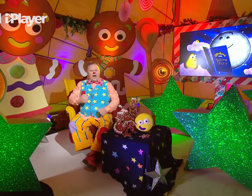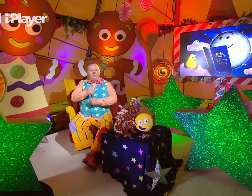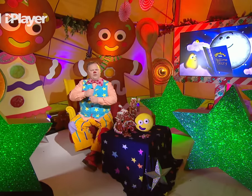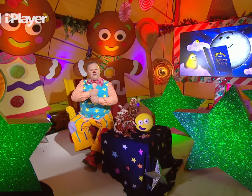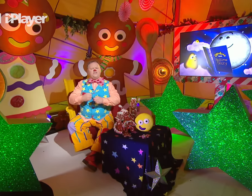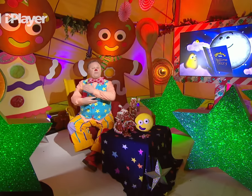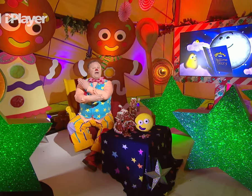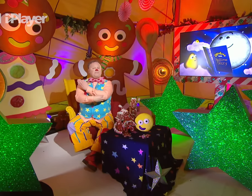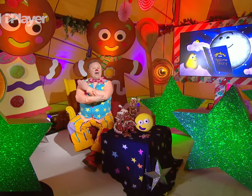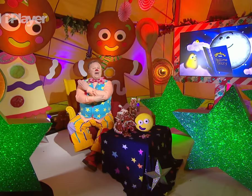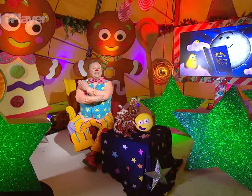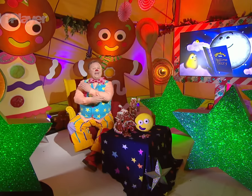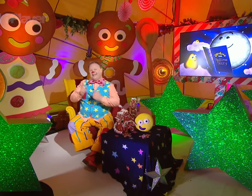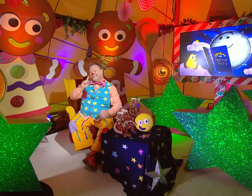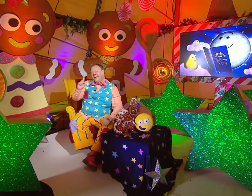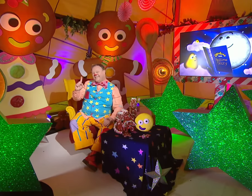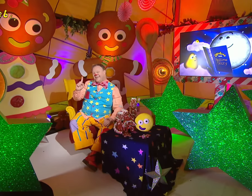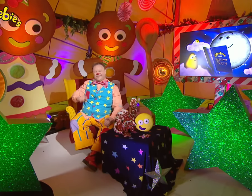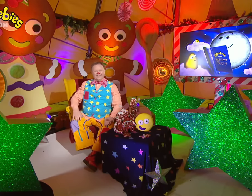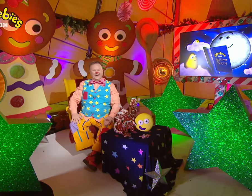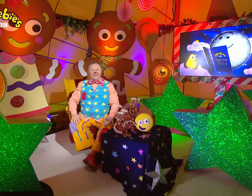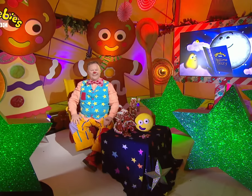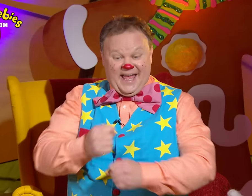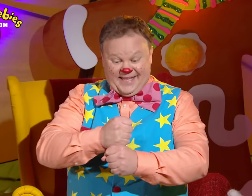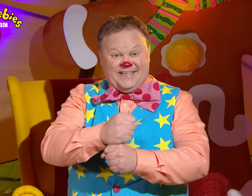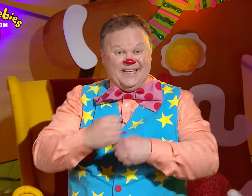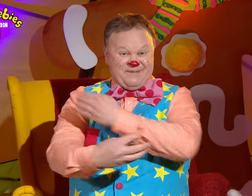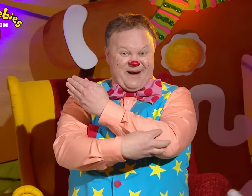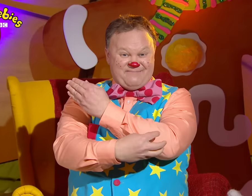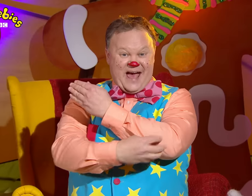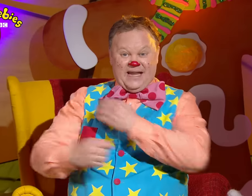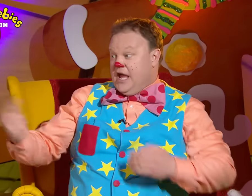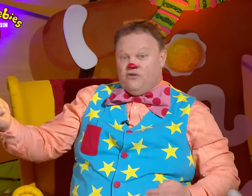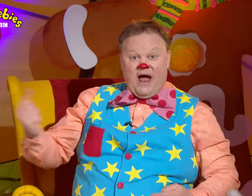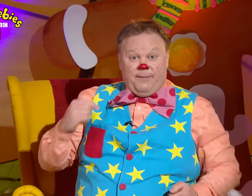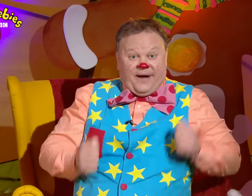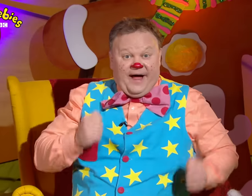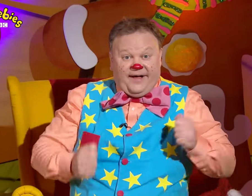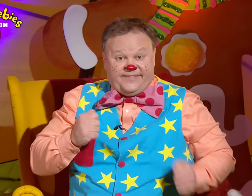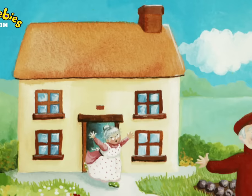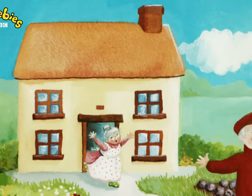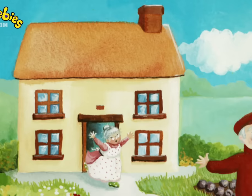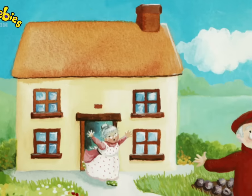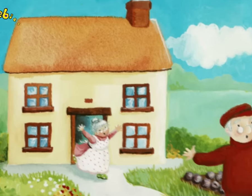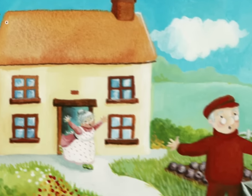i'm the gingerbread man he chanted the gingerbread man ran past the little old man